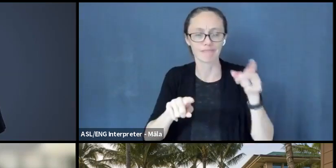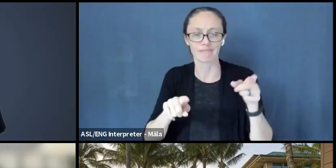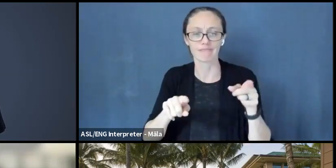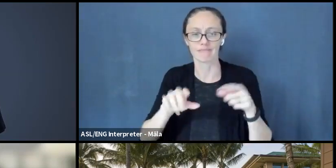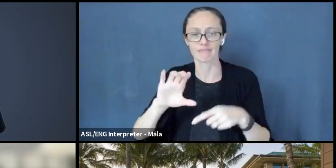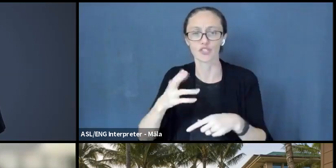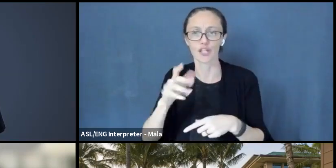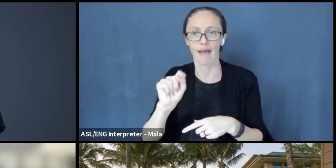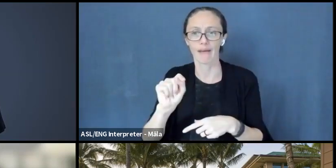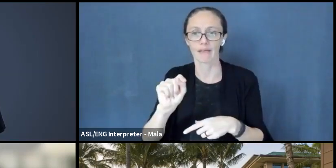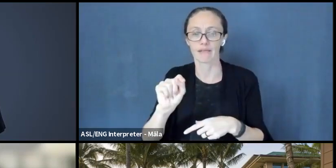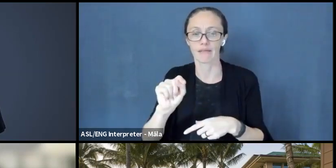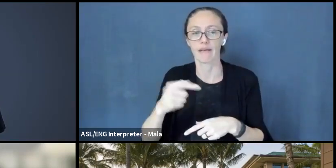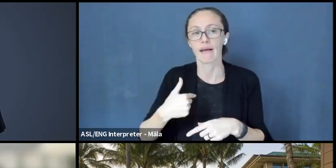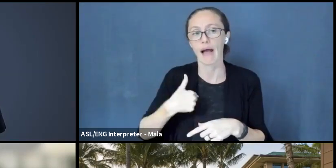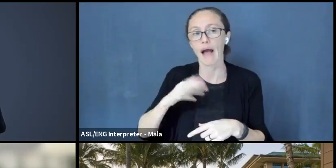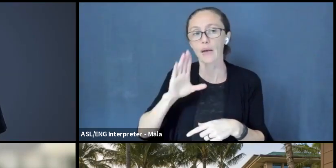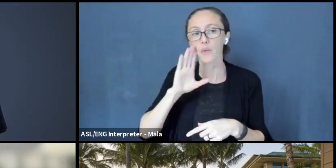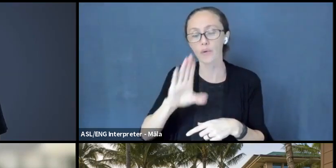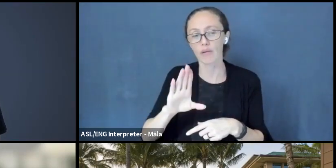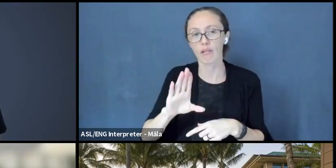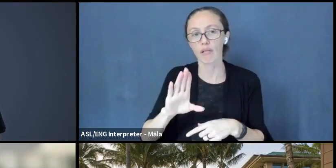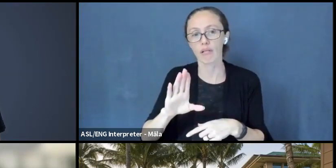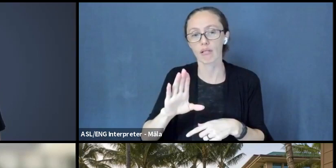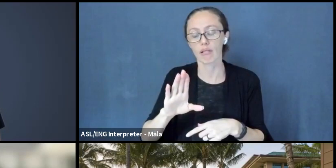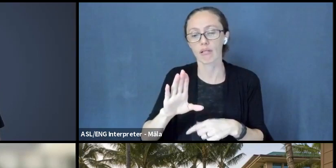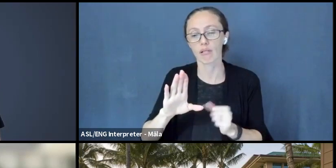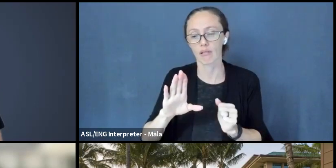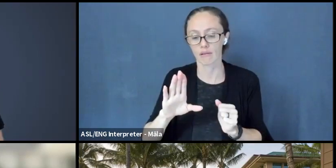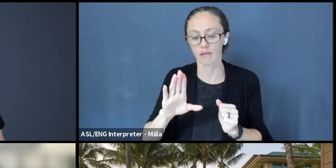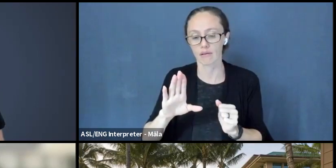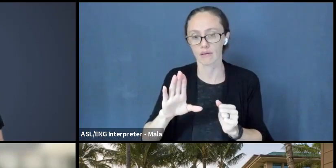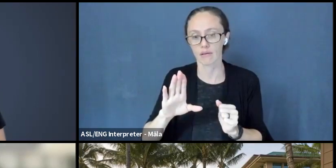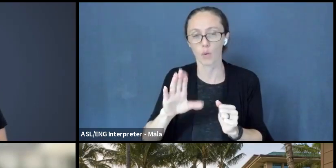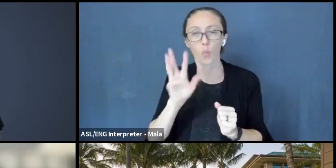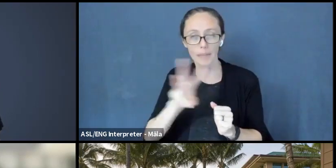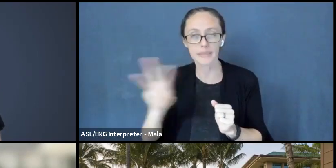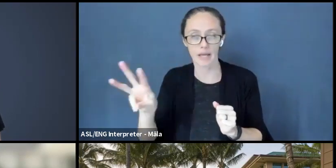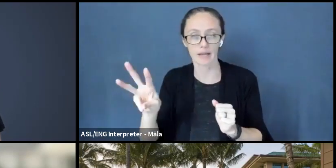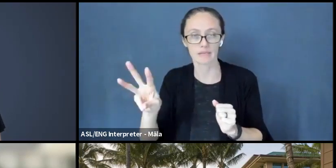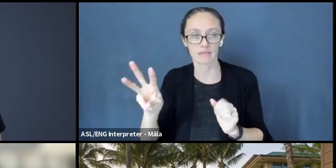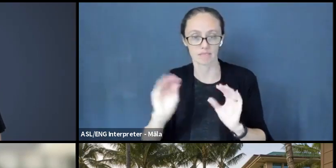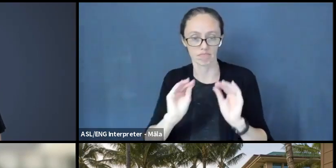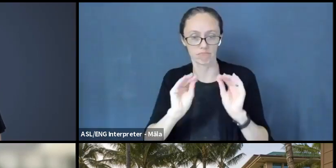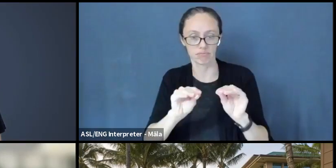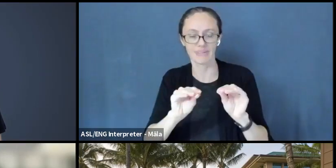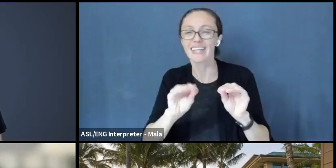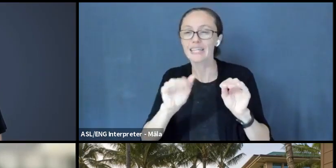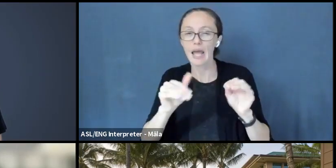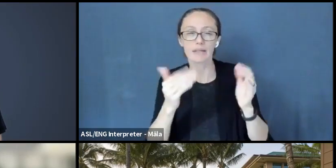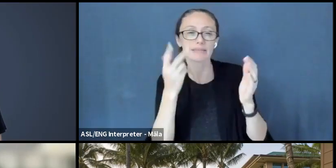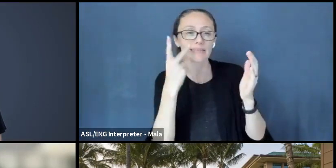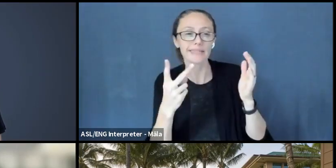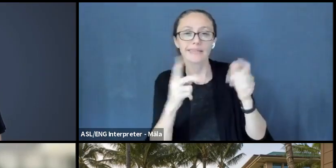I'm going to be putting in a website where you can get the exact ingredients.